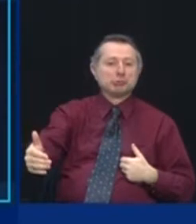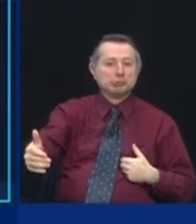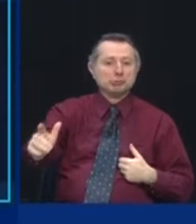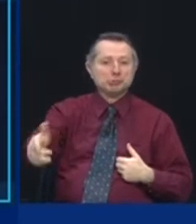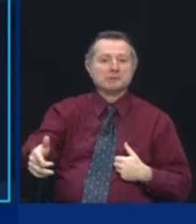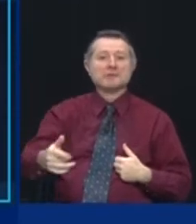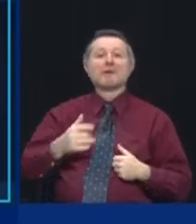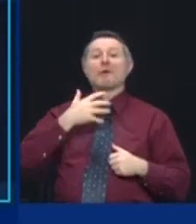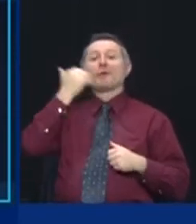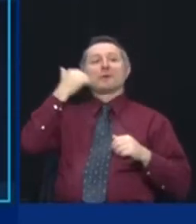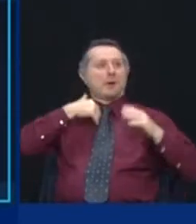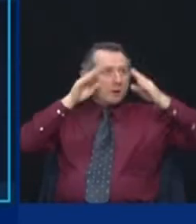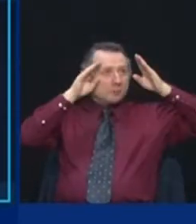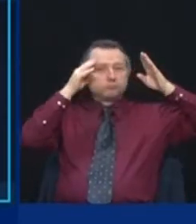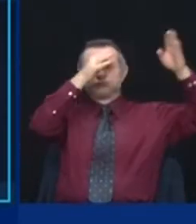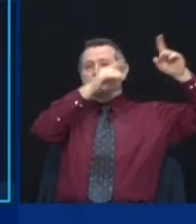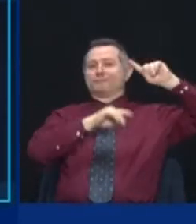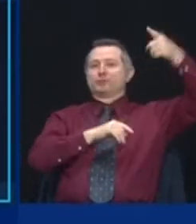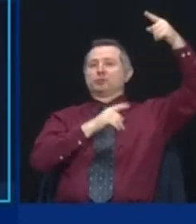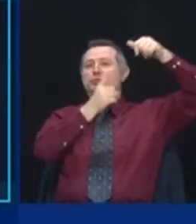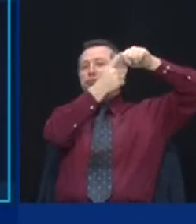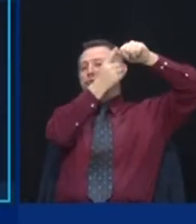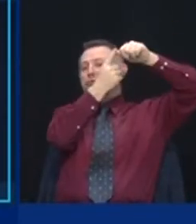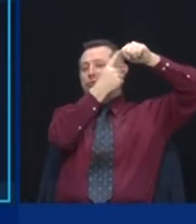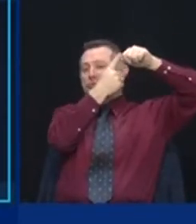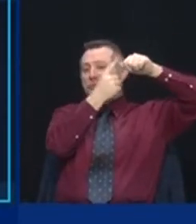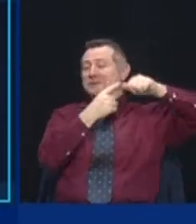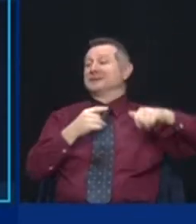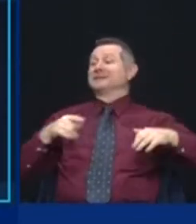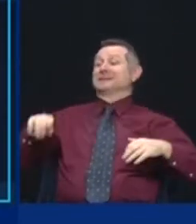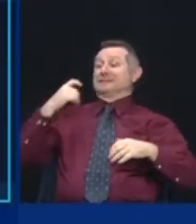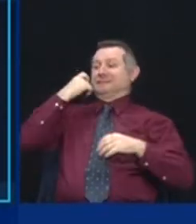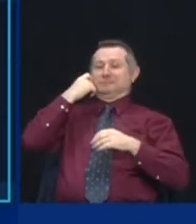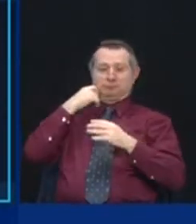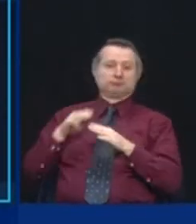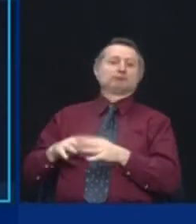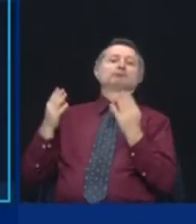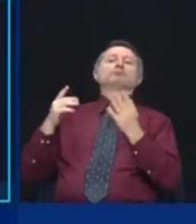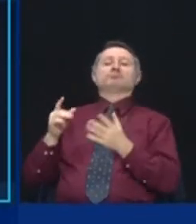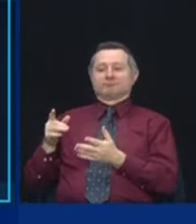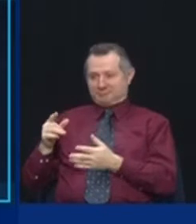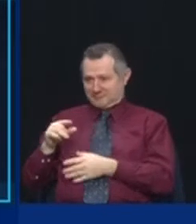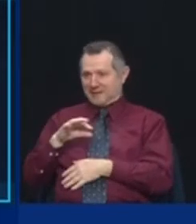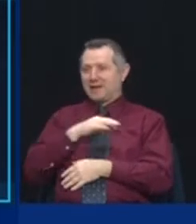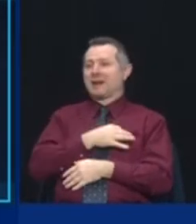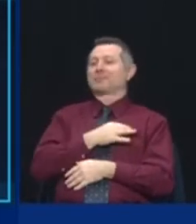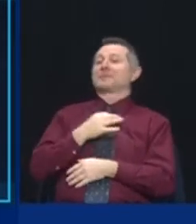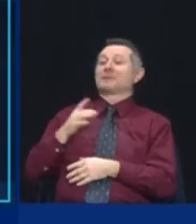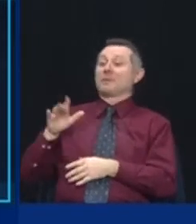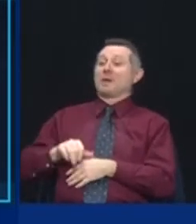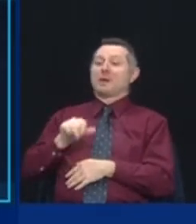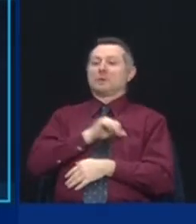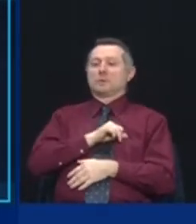THEY HAVE NOT BEEN ELIGIBLE AS SOON AS THE OLDER PEOPLE WERE ELIGIBLE. THEY JUST WERE ELIGIBLE A FEW WEEKS AGO.